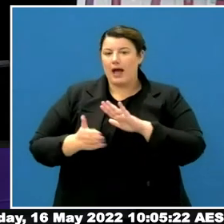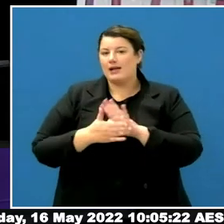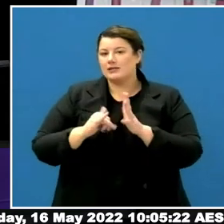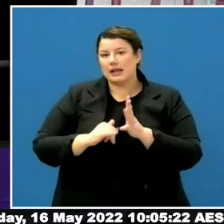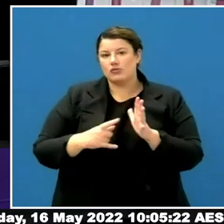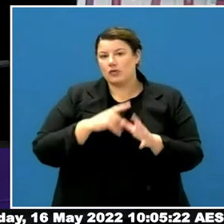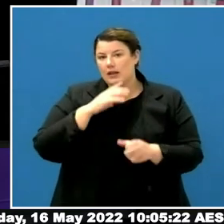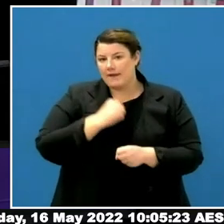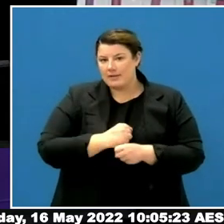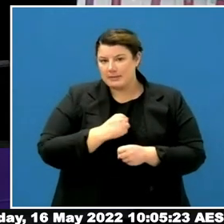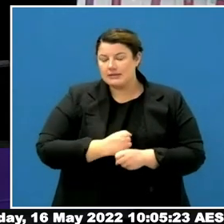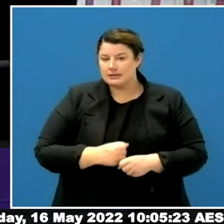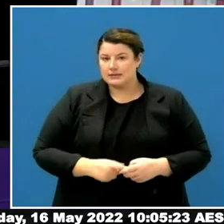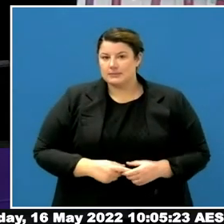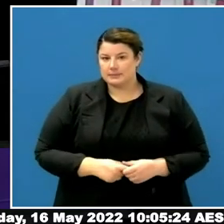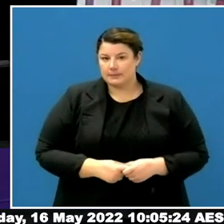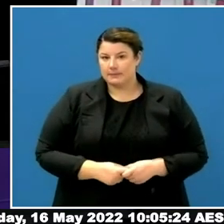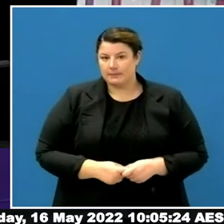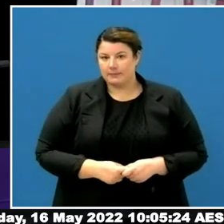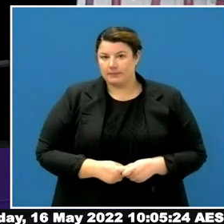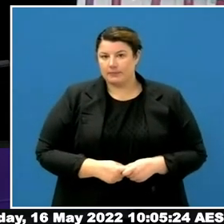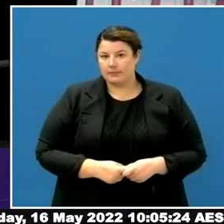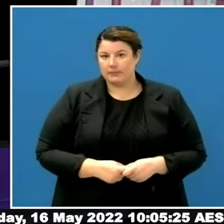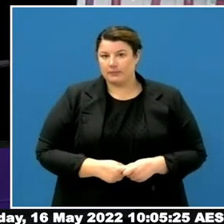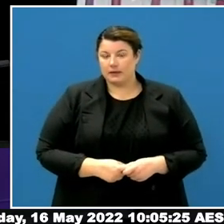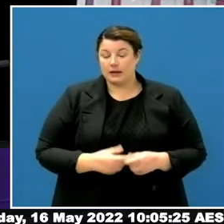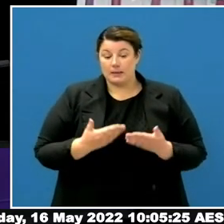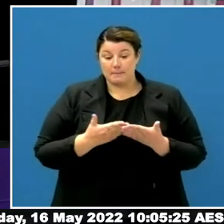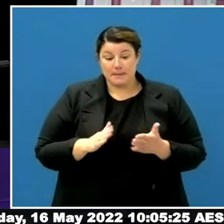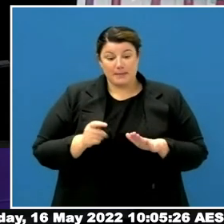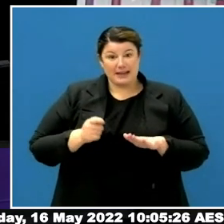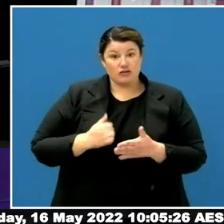A Commissioner's report on Public hearing 14 will be published in the near future.